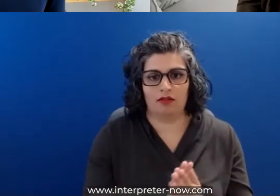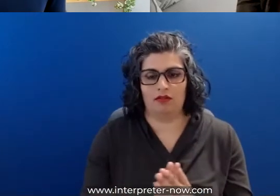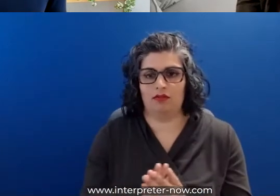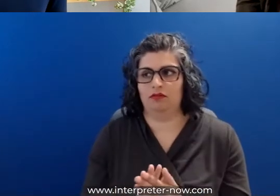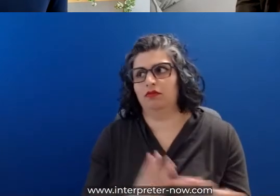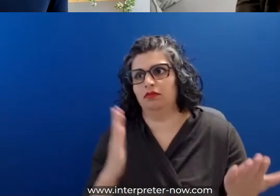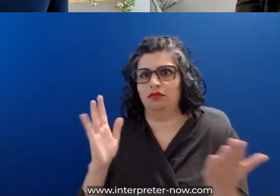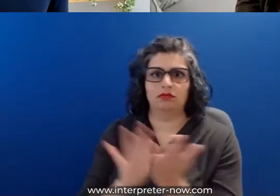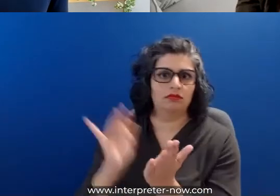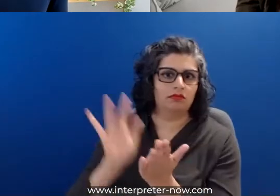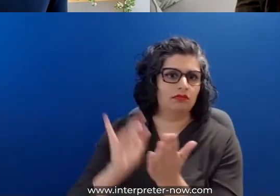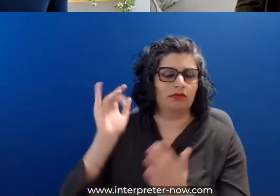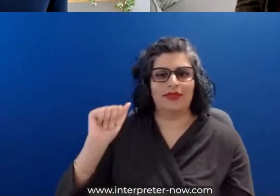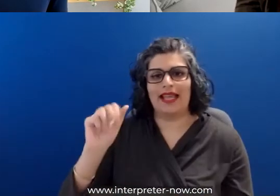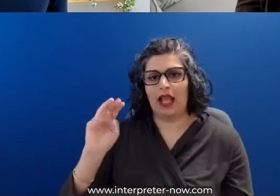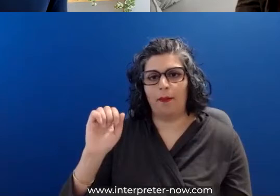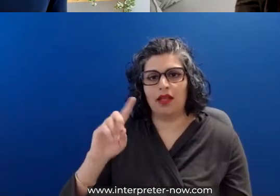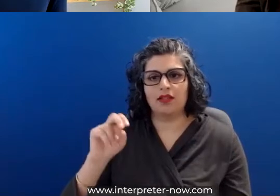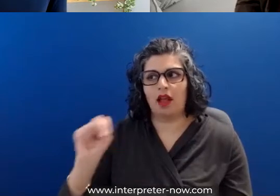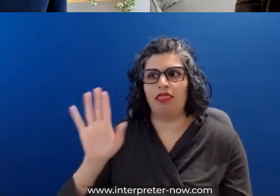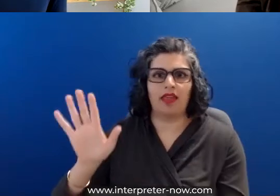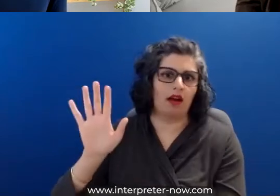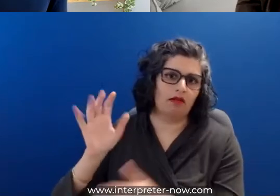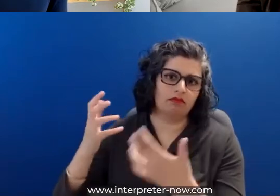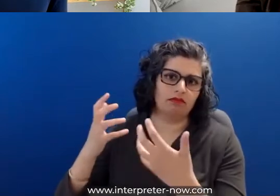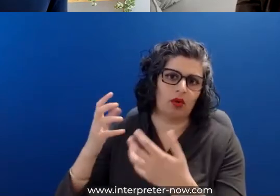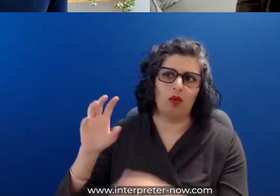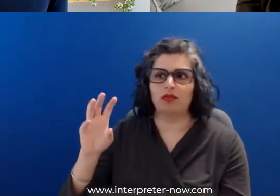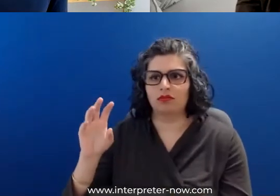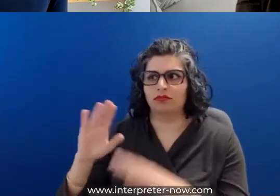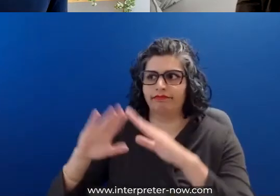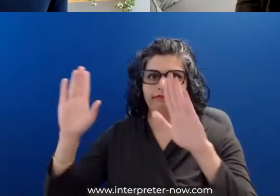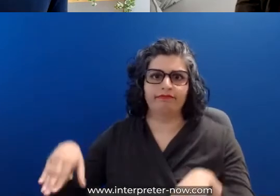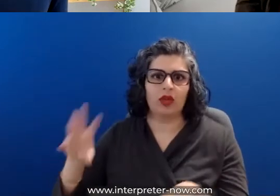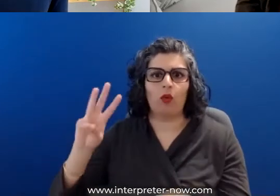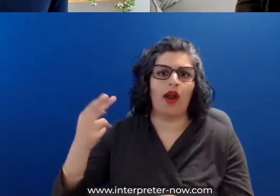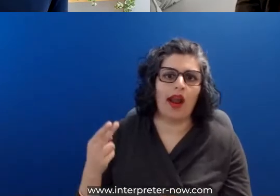or other large companies' warehouse workers to pack and load and ship as quickly as possible,